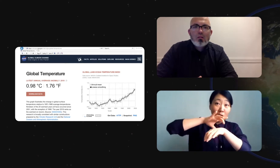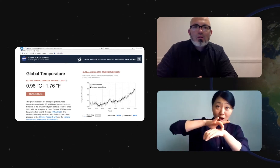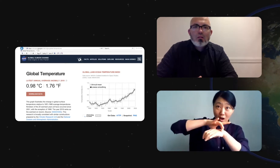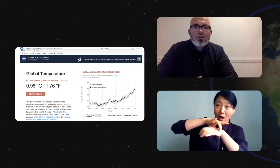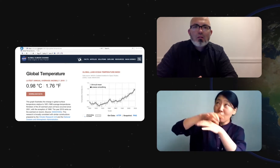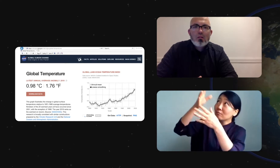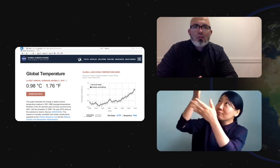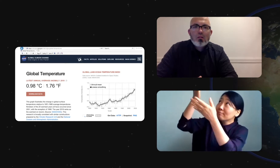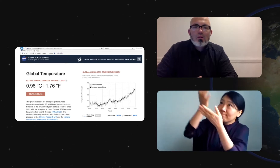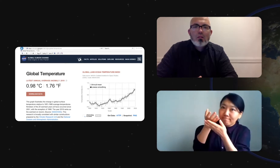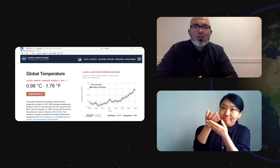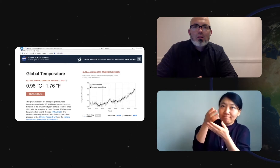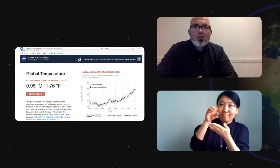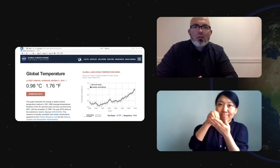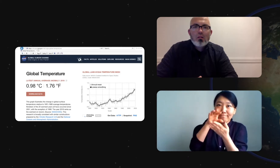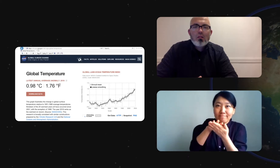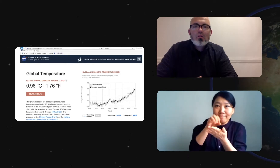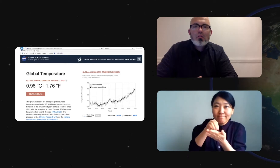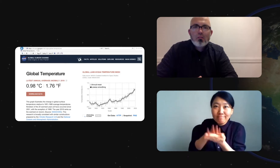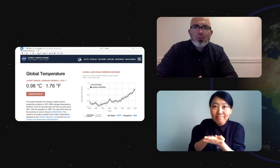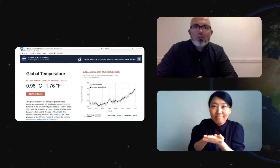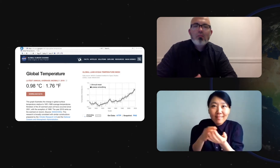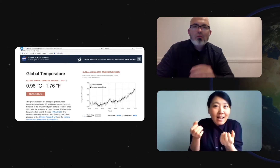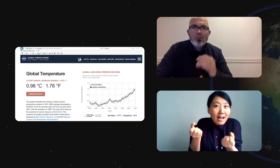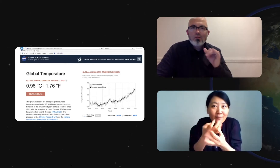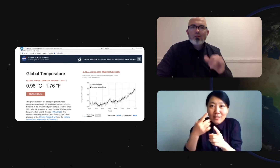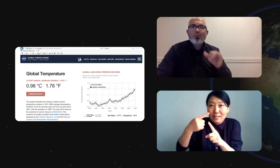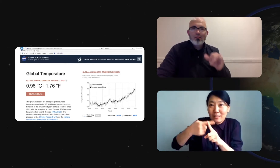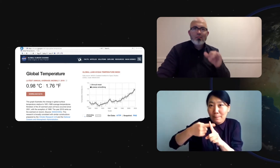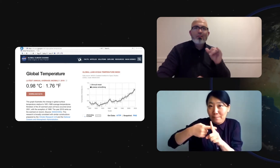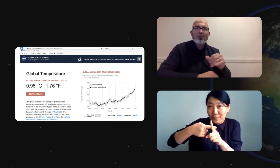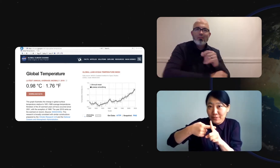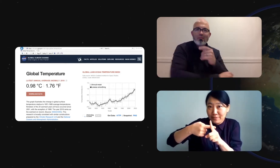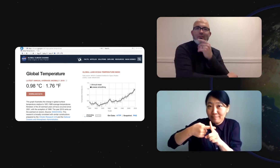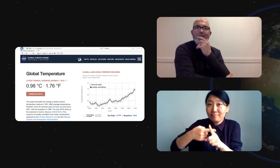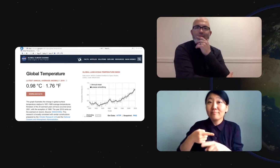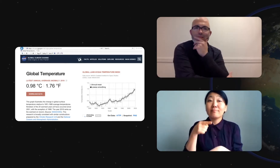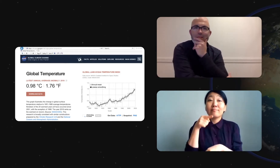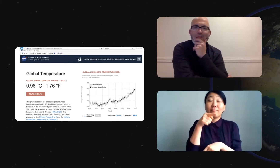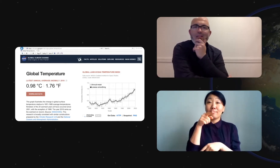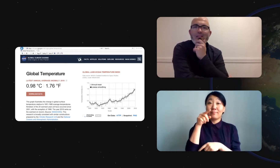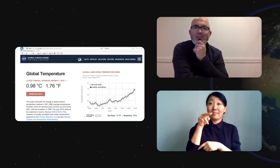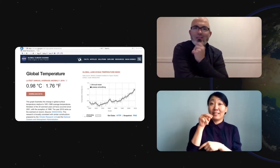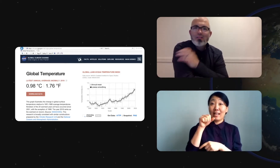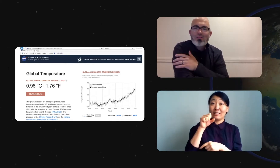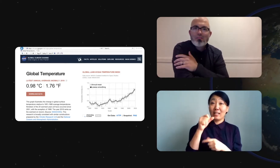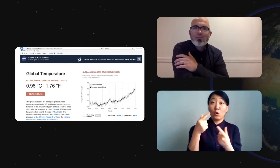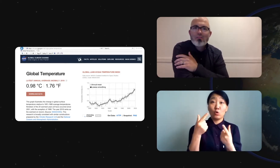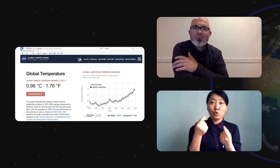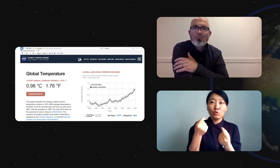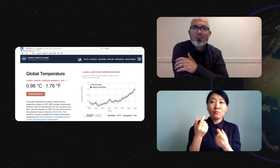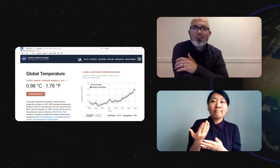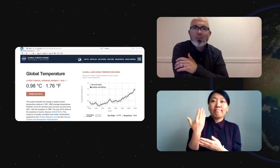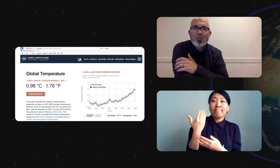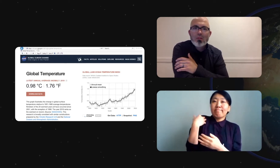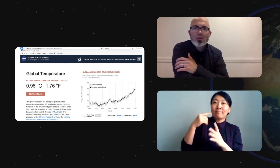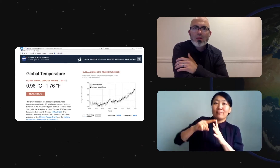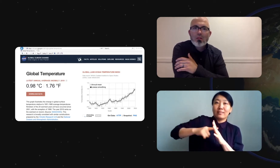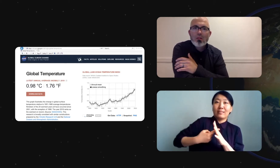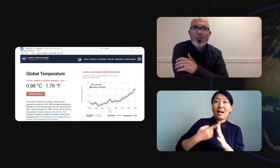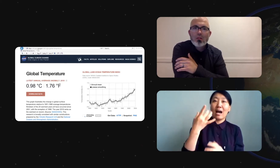It's shared to the earth and collected as data.